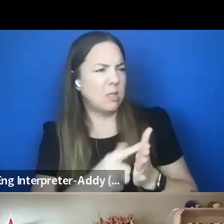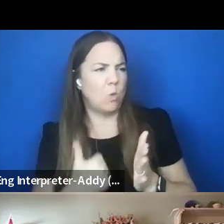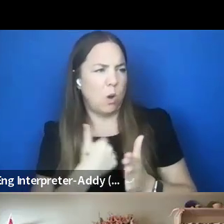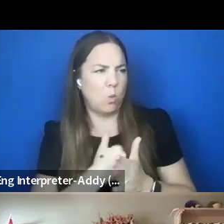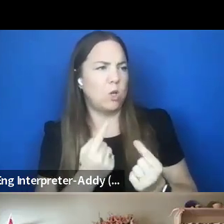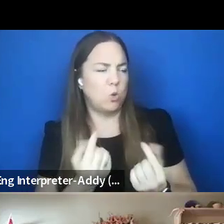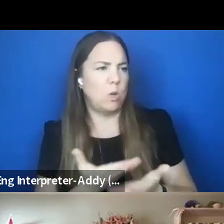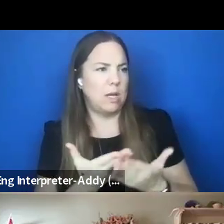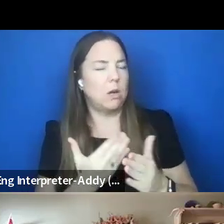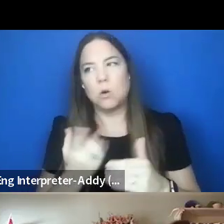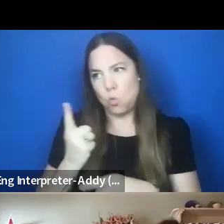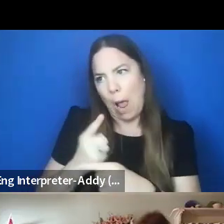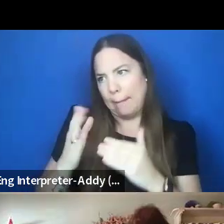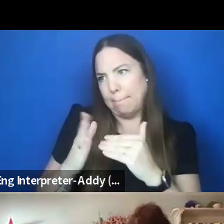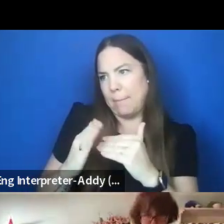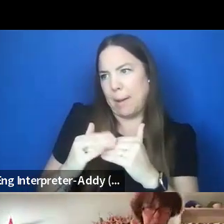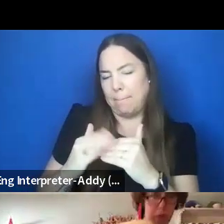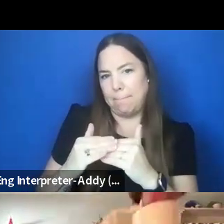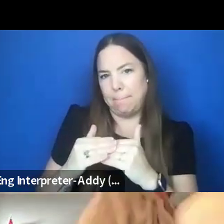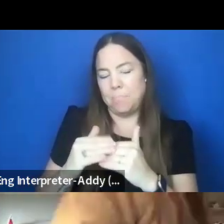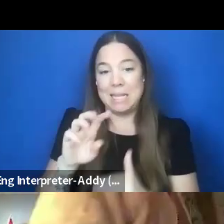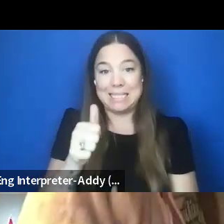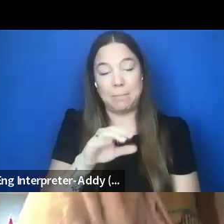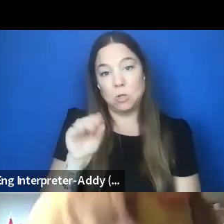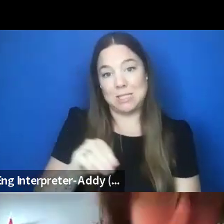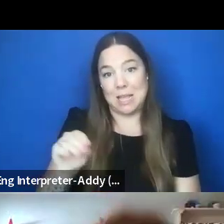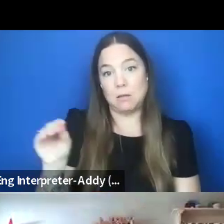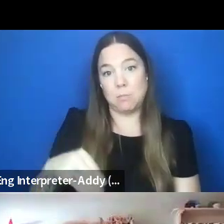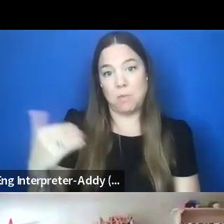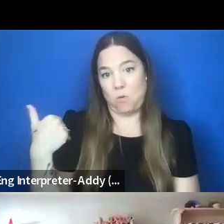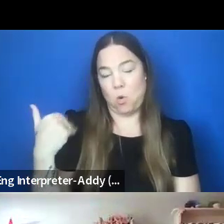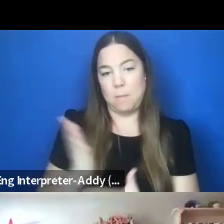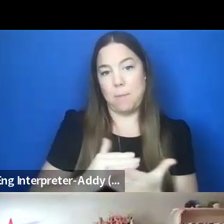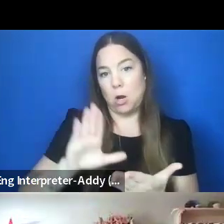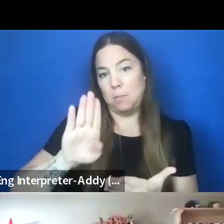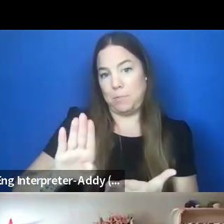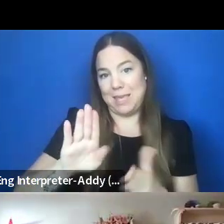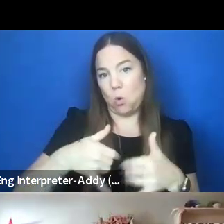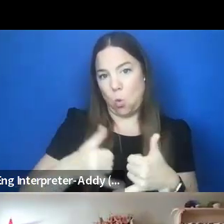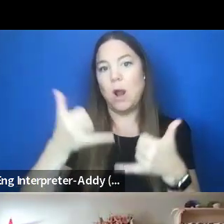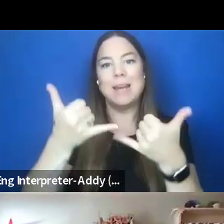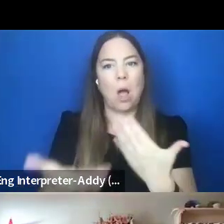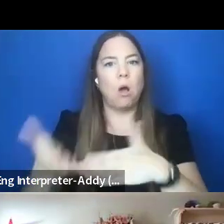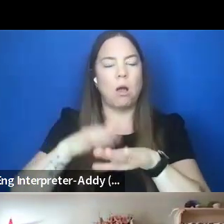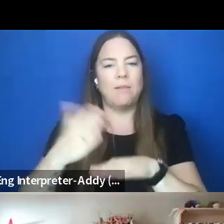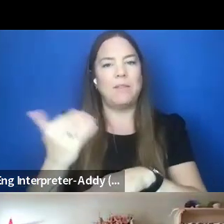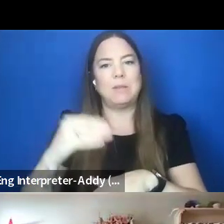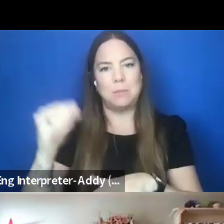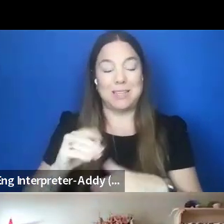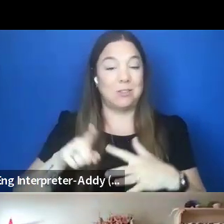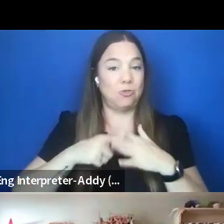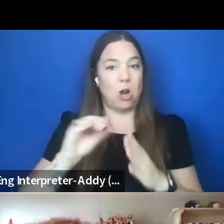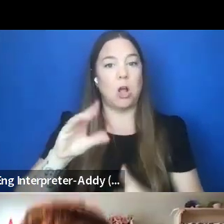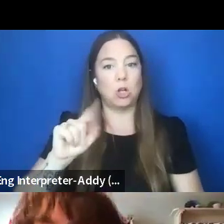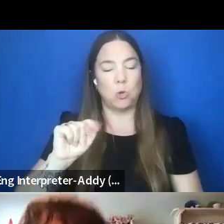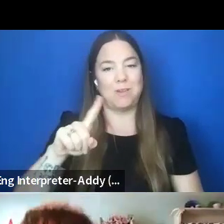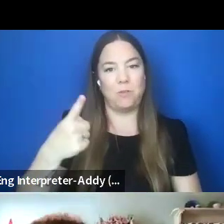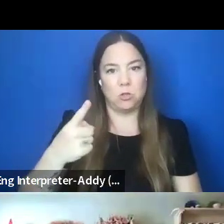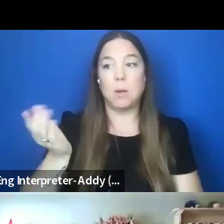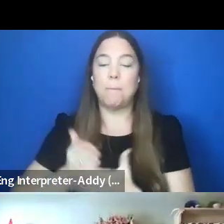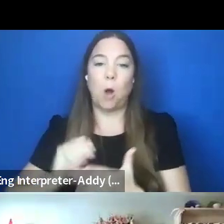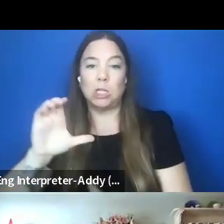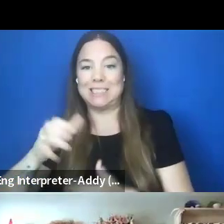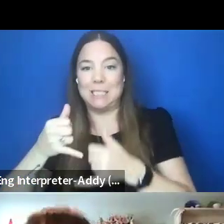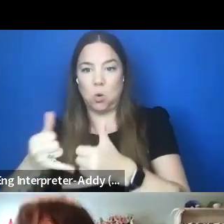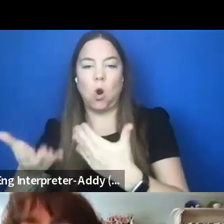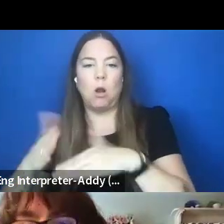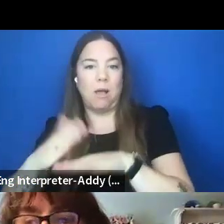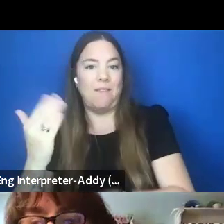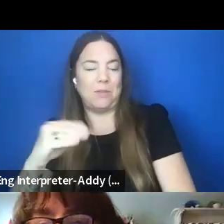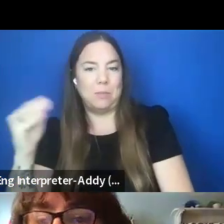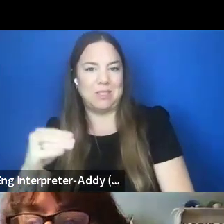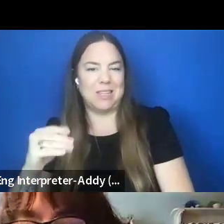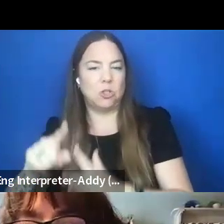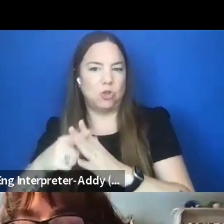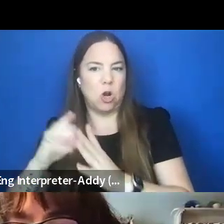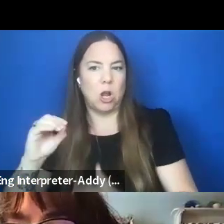Brooke Wilson: Minimum. So if you did the minimum and you were at 10% for your part, B award, you can go to 15% as of October first.st For your part, C award, you can go to 15%, as of October 1, 2025.